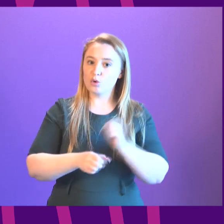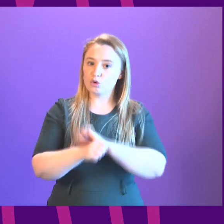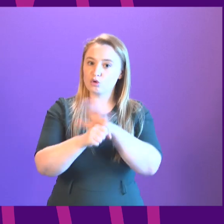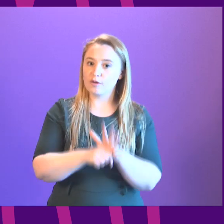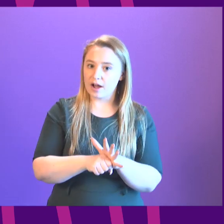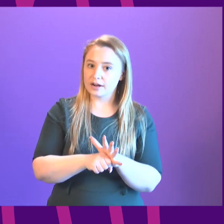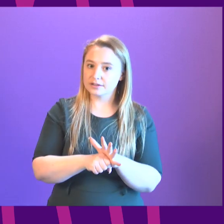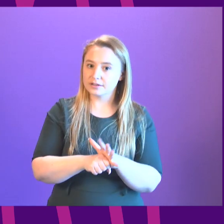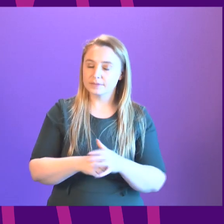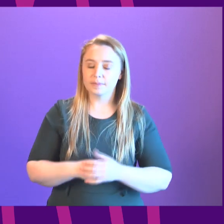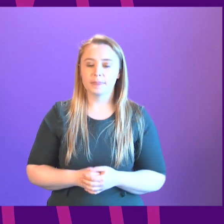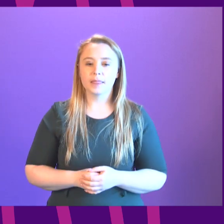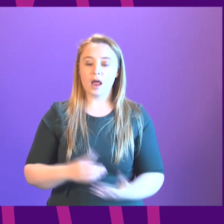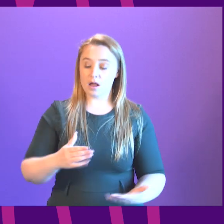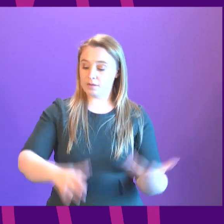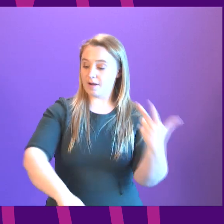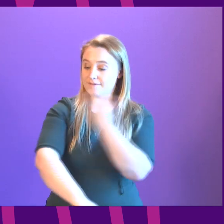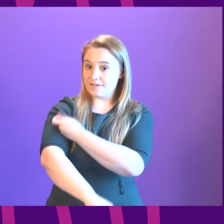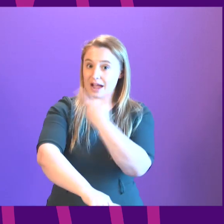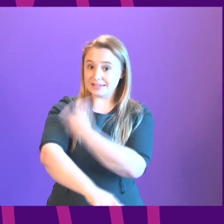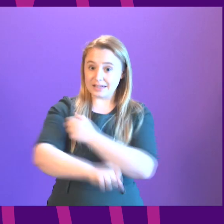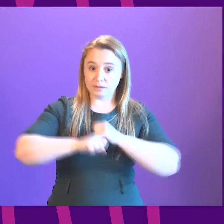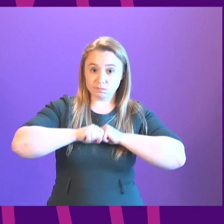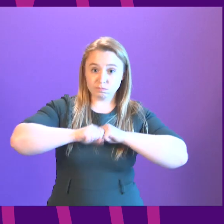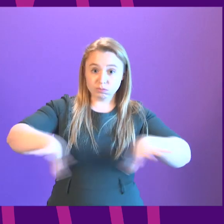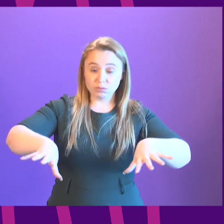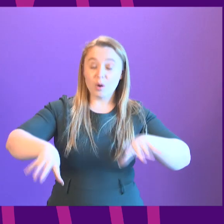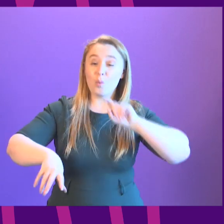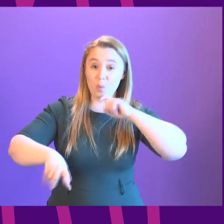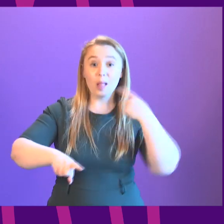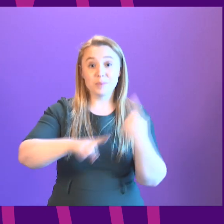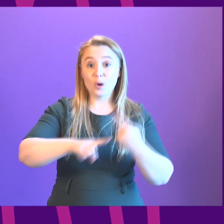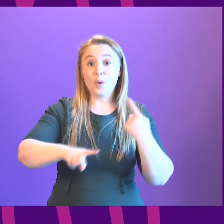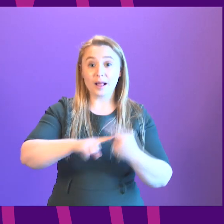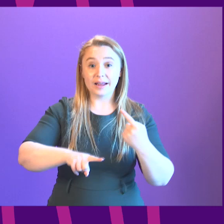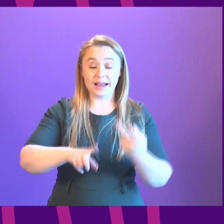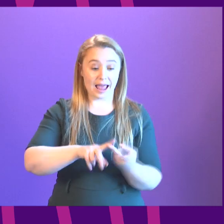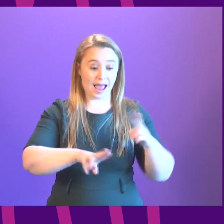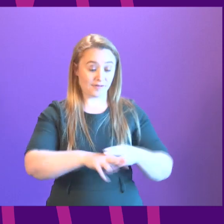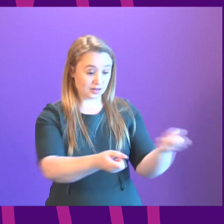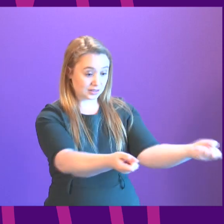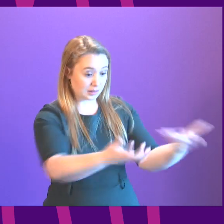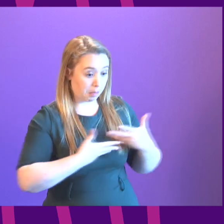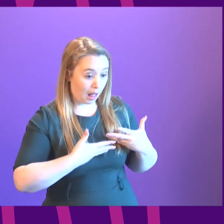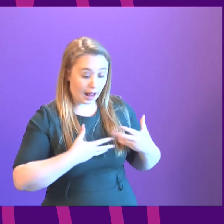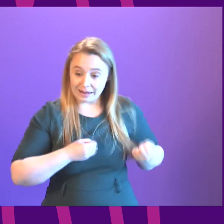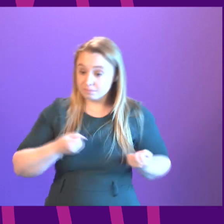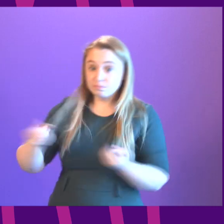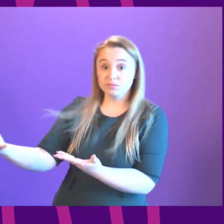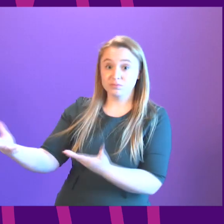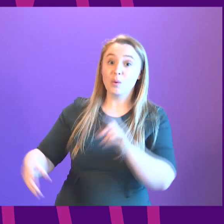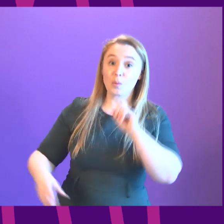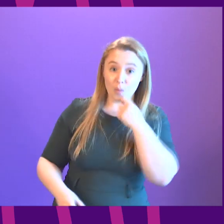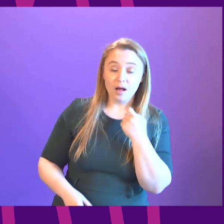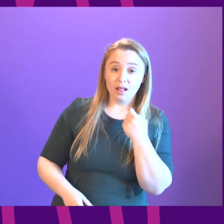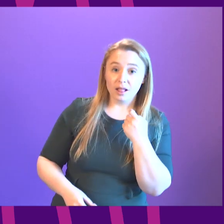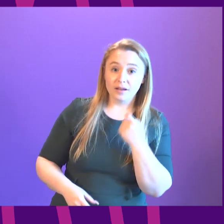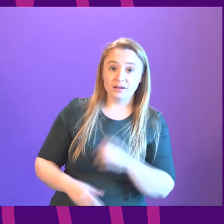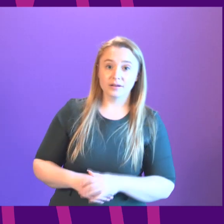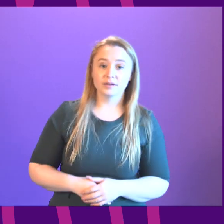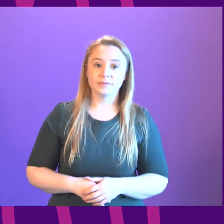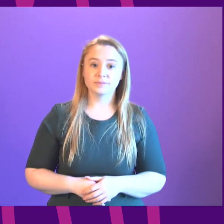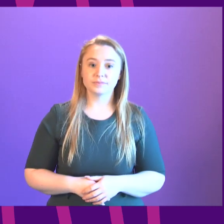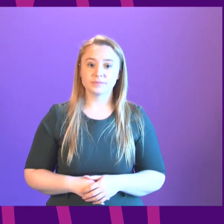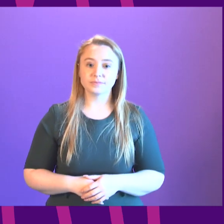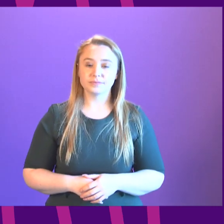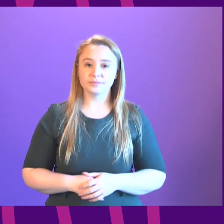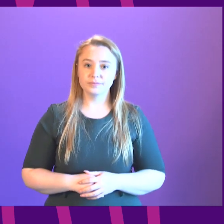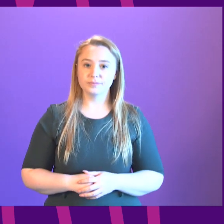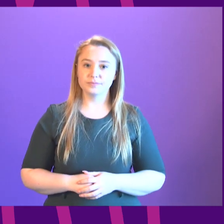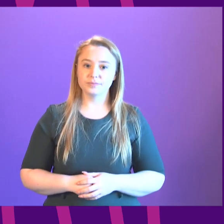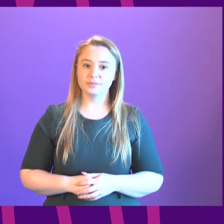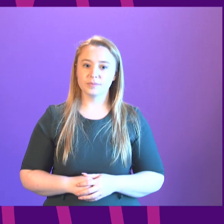We will roll out the vaccine just as quickly as supplies allow us to do so. Nobody would